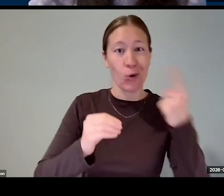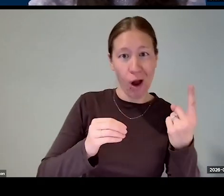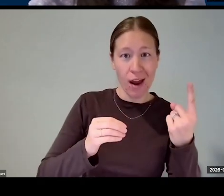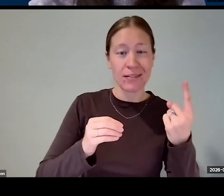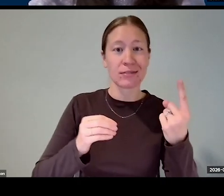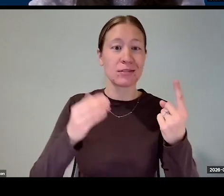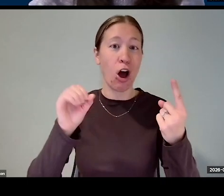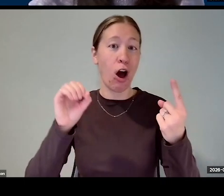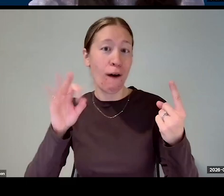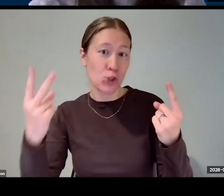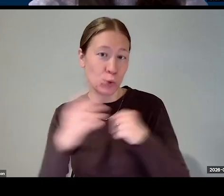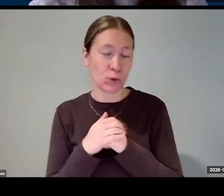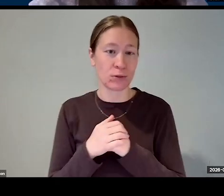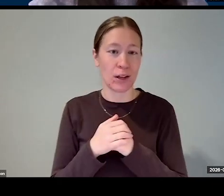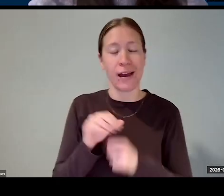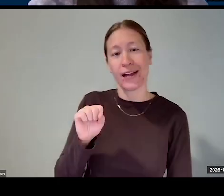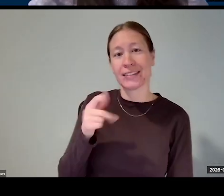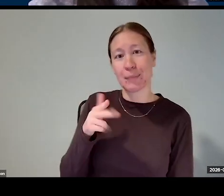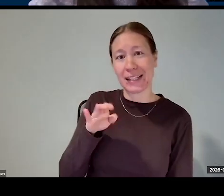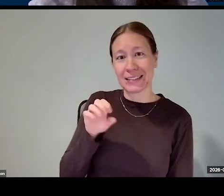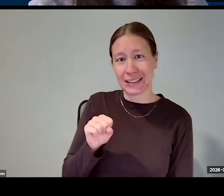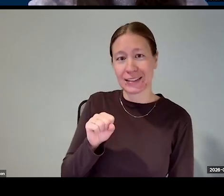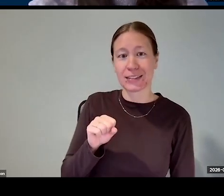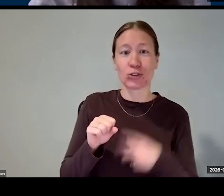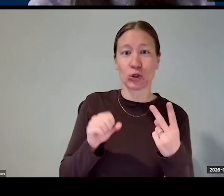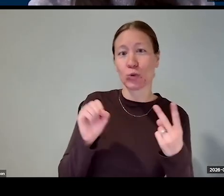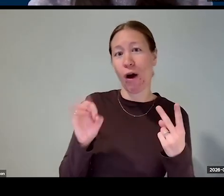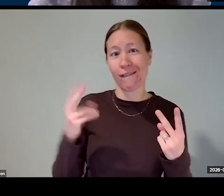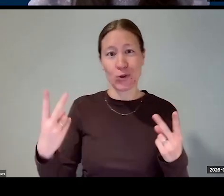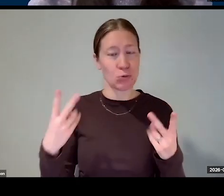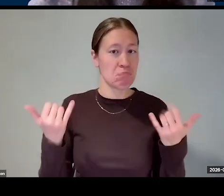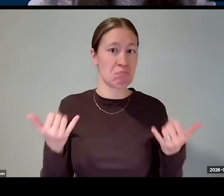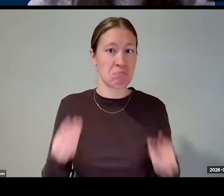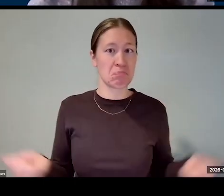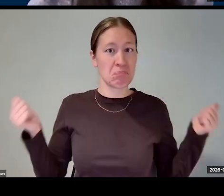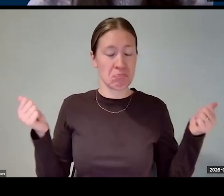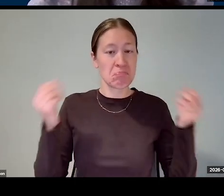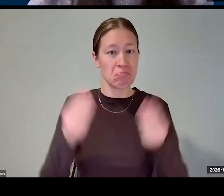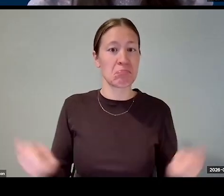and then spaces two of two. And now they each have unique text